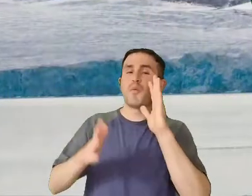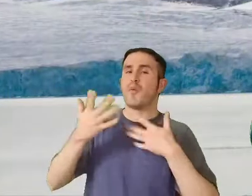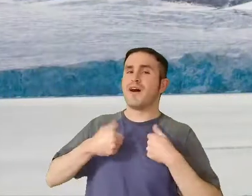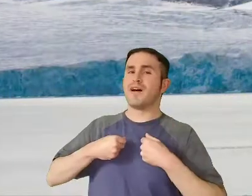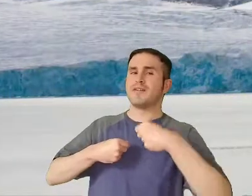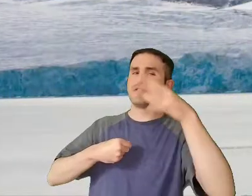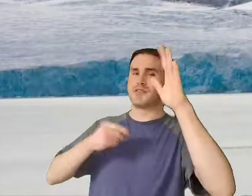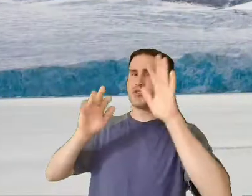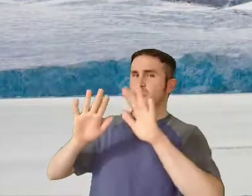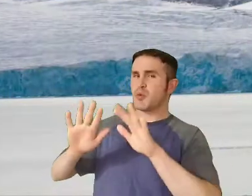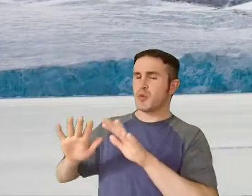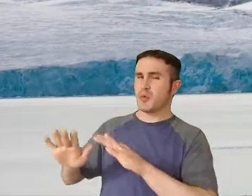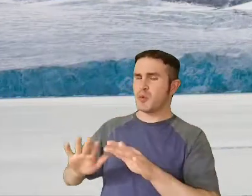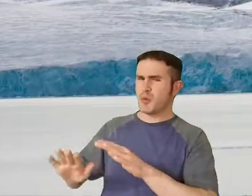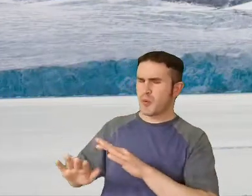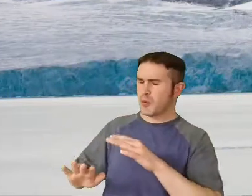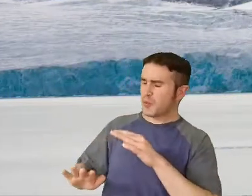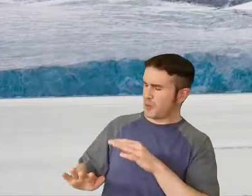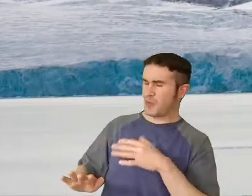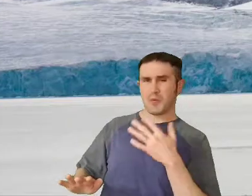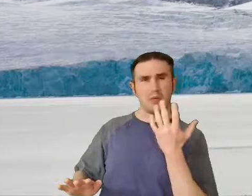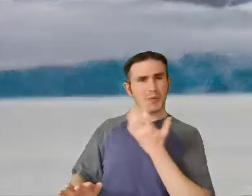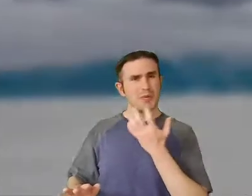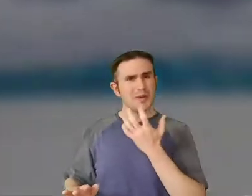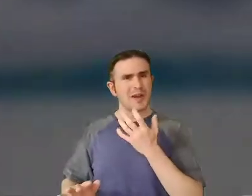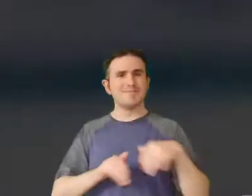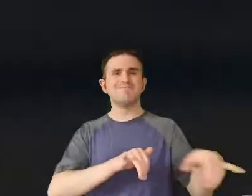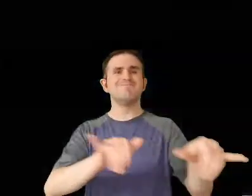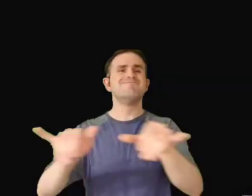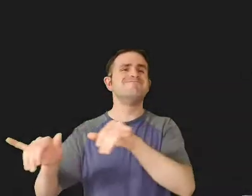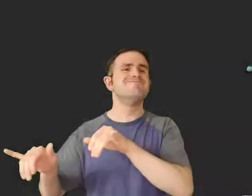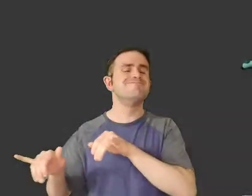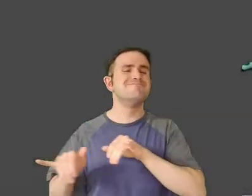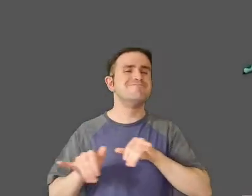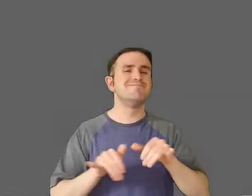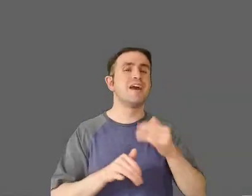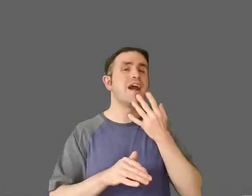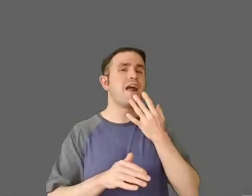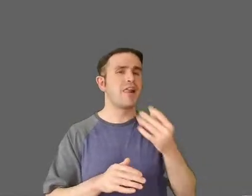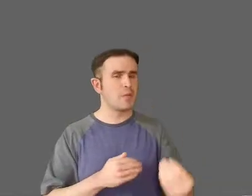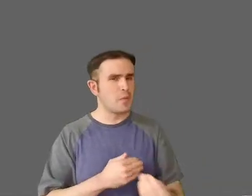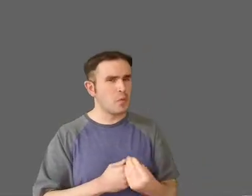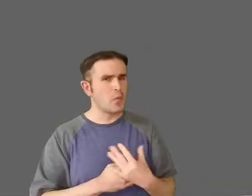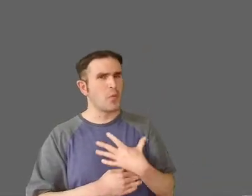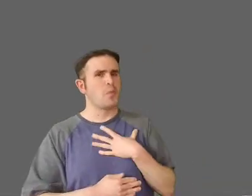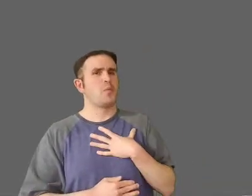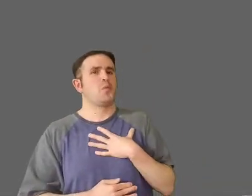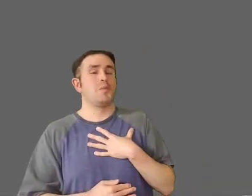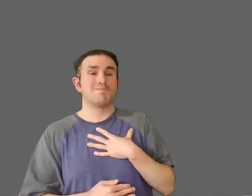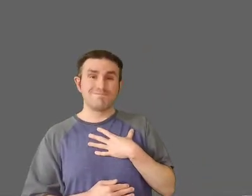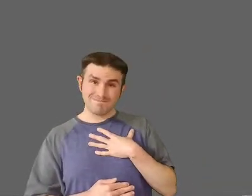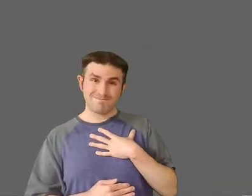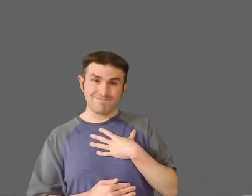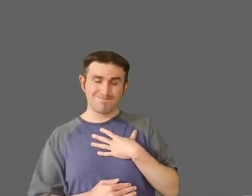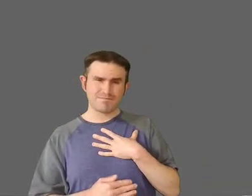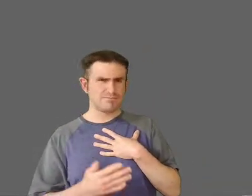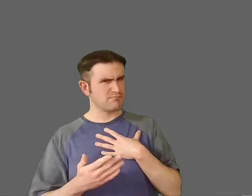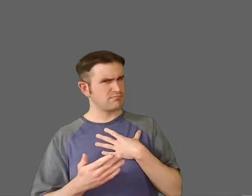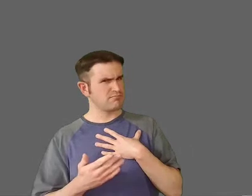on snow or something but all of us in some way or another are affected by color. And why is that?